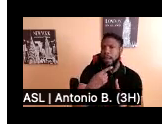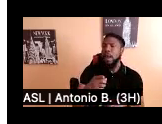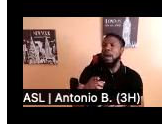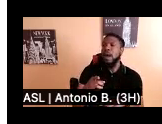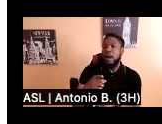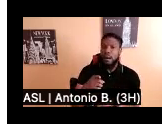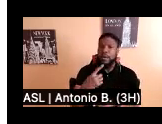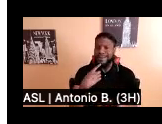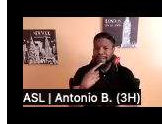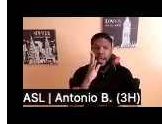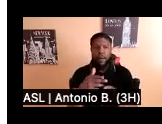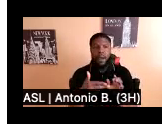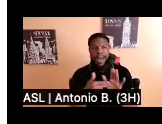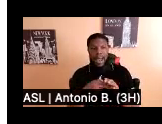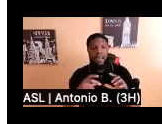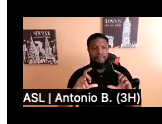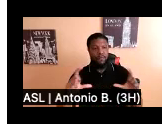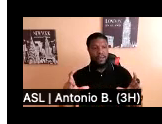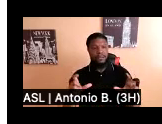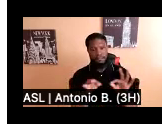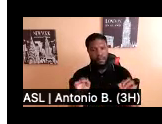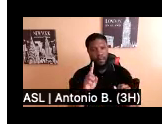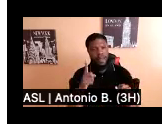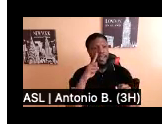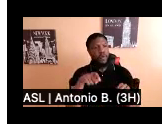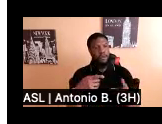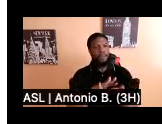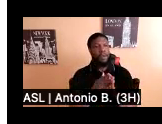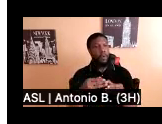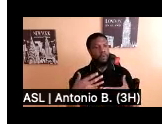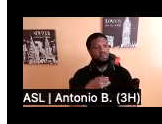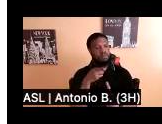you could be more concise." That comment informs the writer about what's going on in the session,